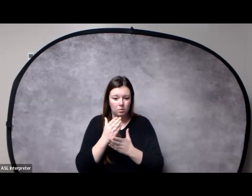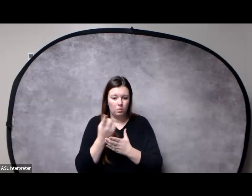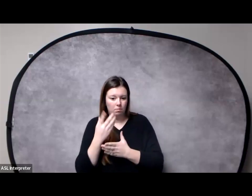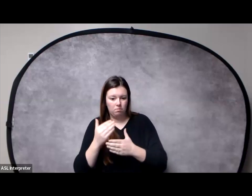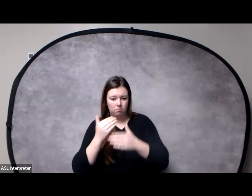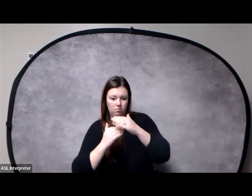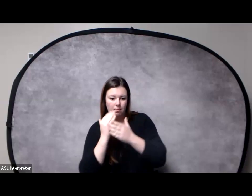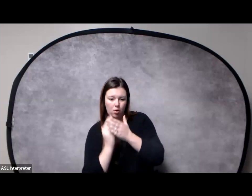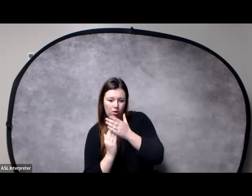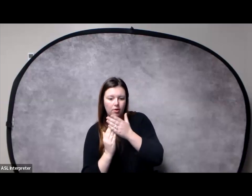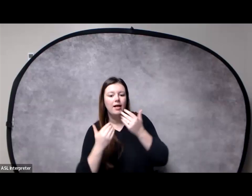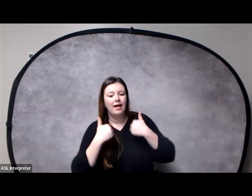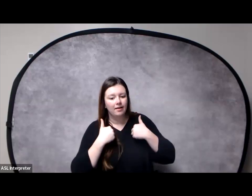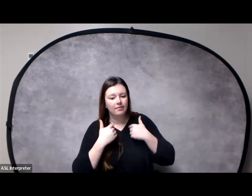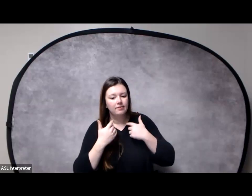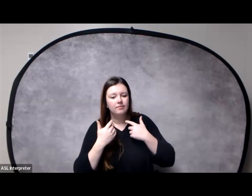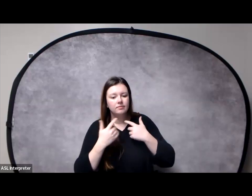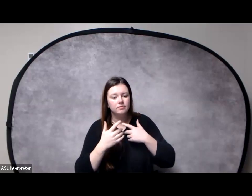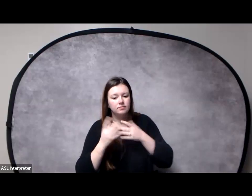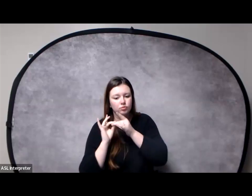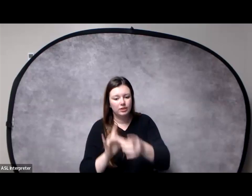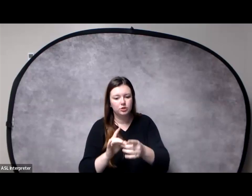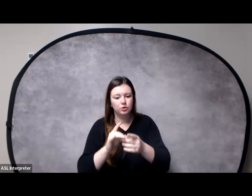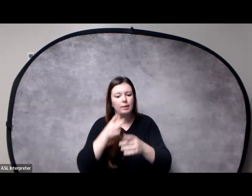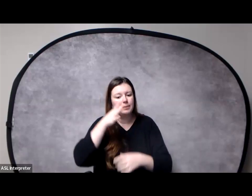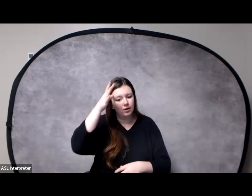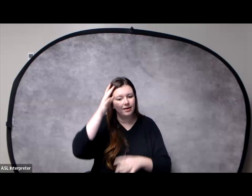So to make sure that where a recipient is